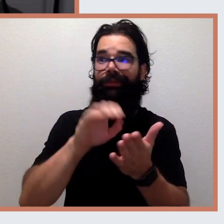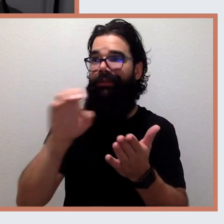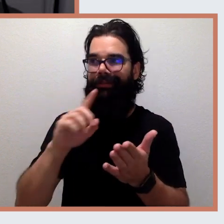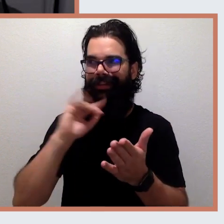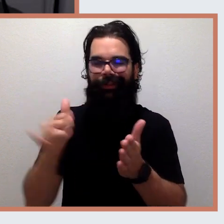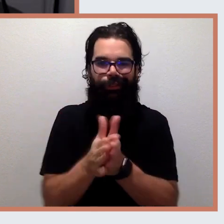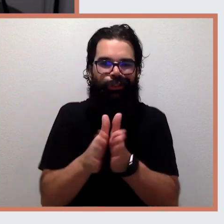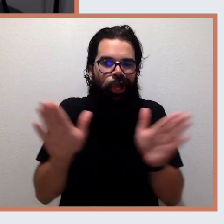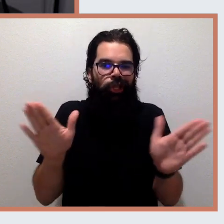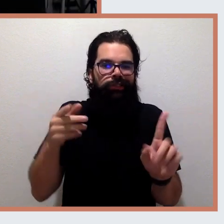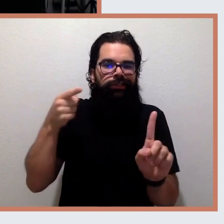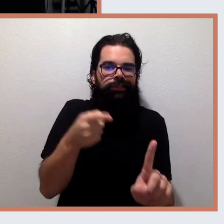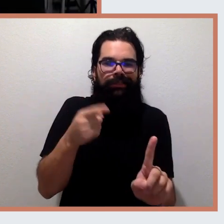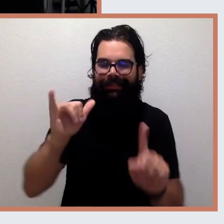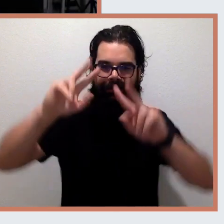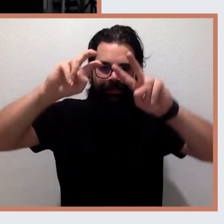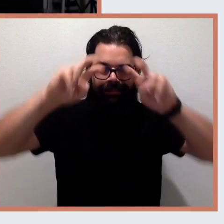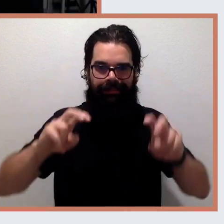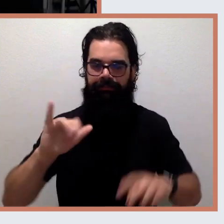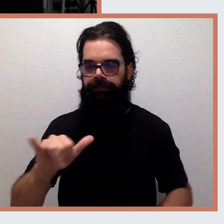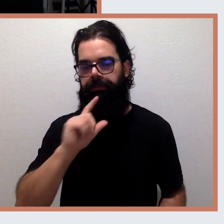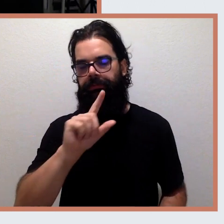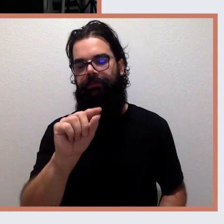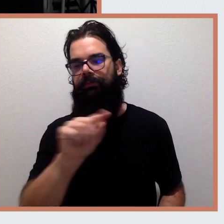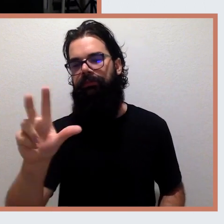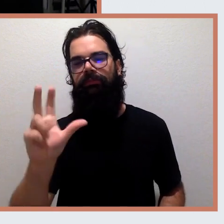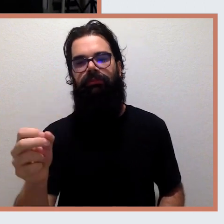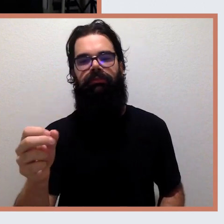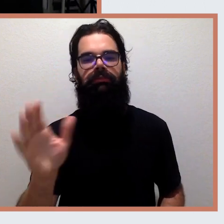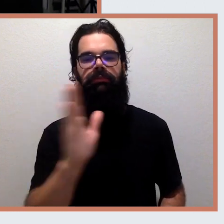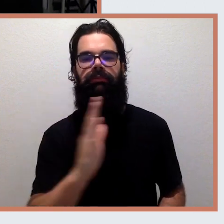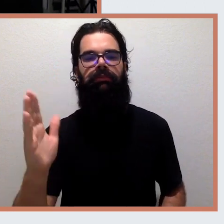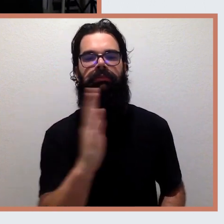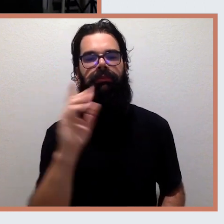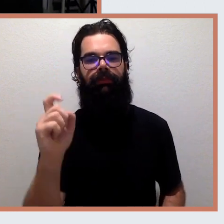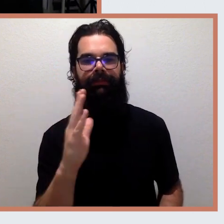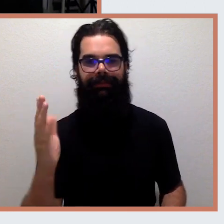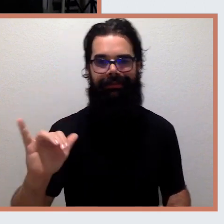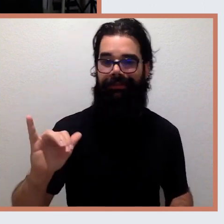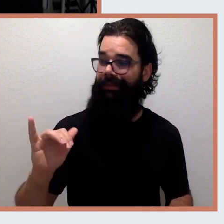but if I'm like, "This brown dude can be from anywhere, whether it be Asia or Middle East, cool. Put out in the breakdown MENA,